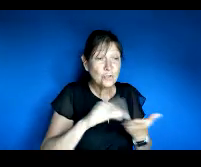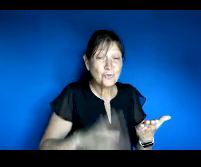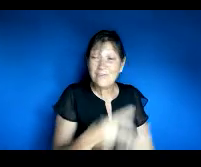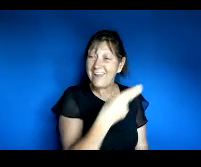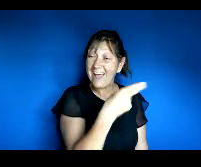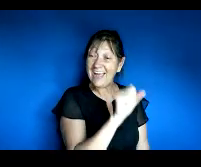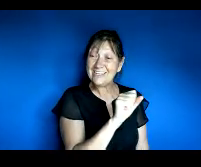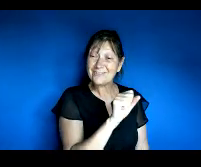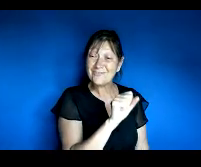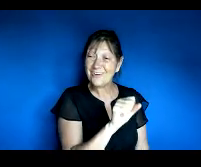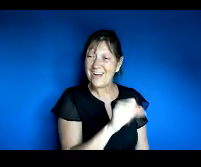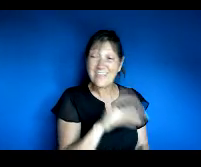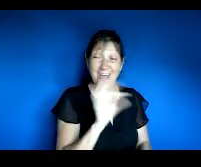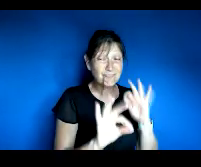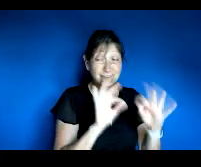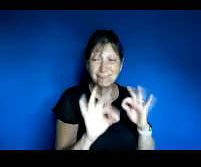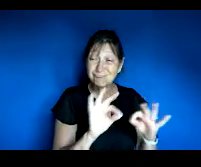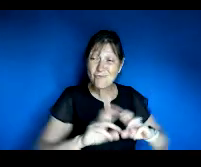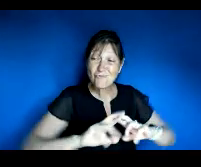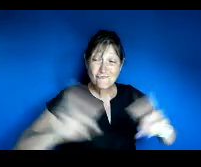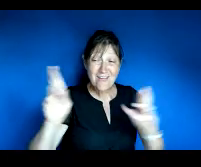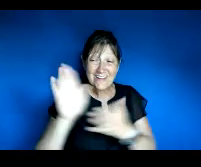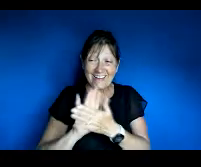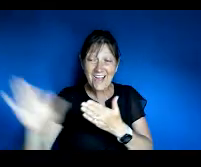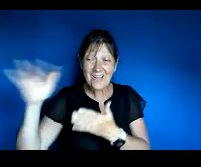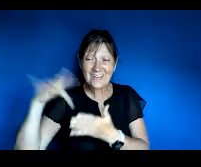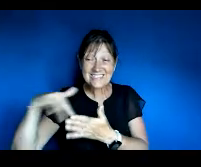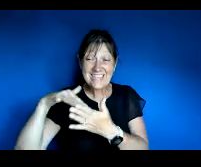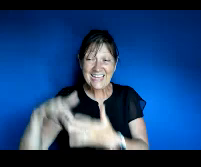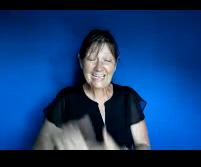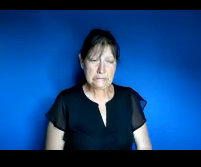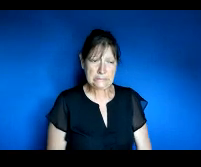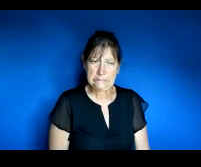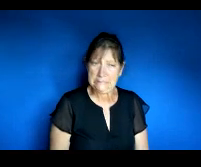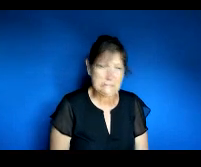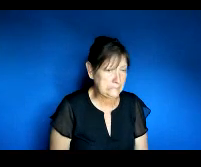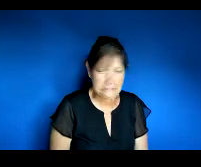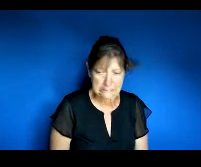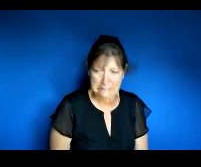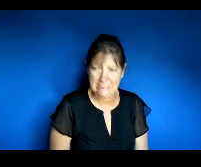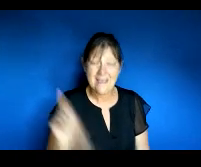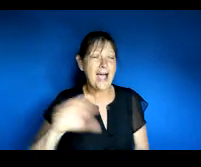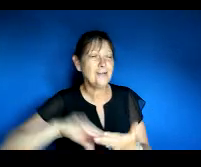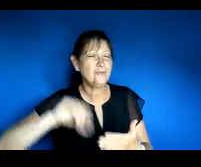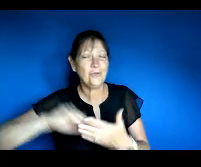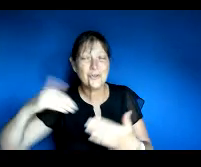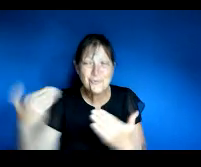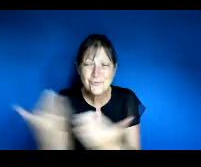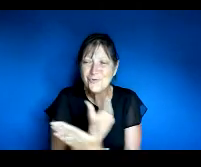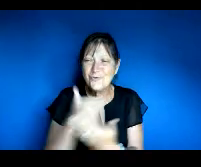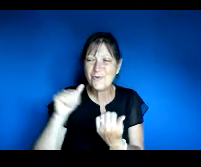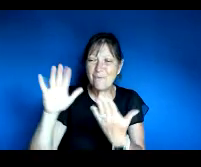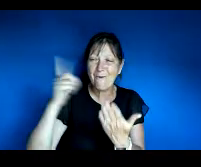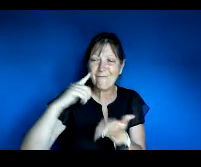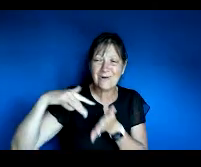and I thought I had great study habits, turns out, not so much. So I had to learn some new ones. And I think it's just important to make sure